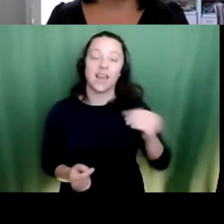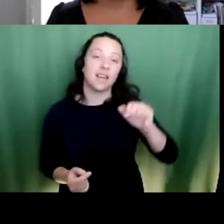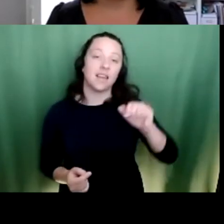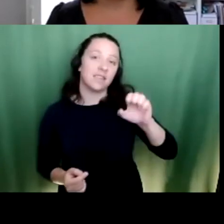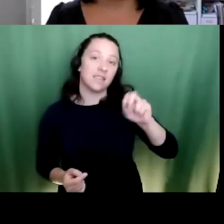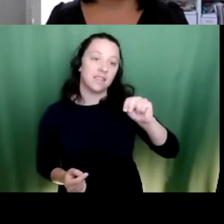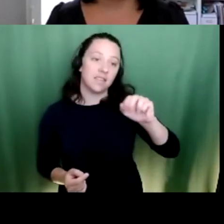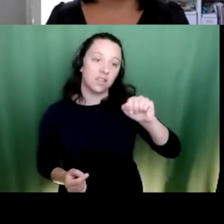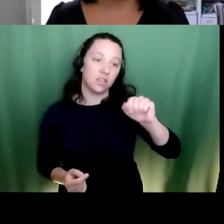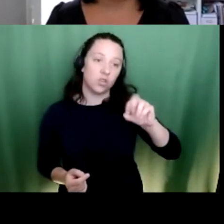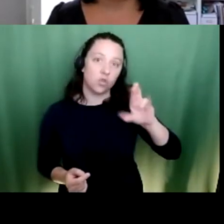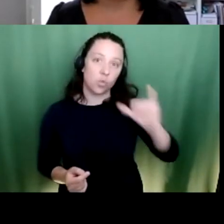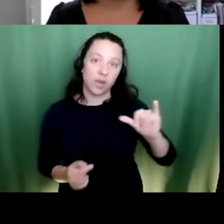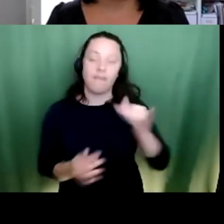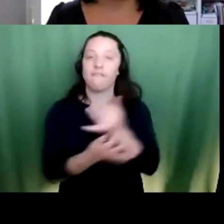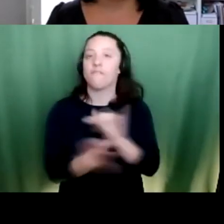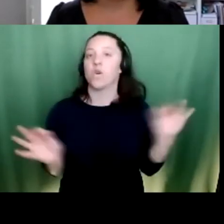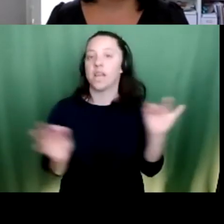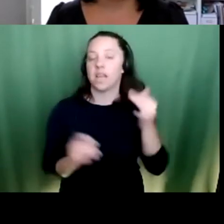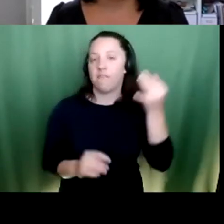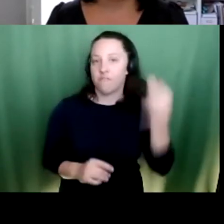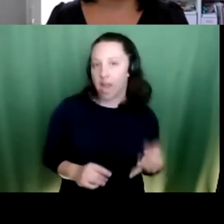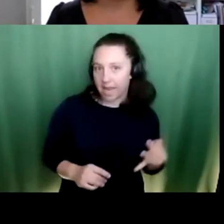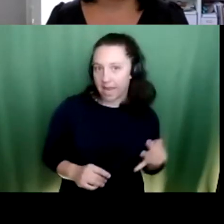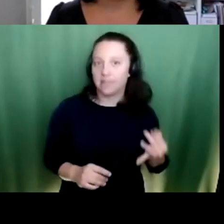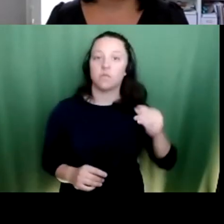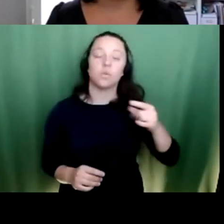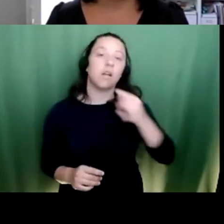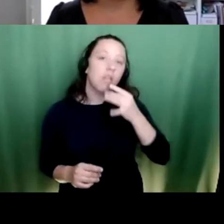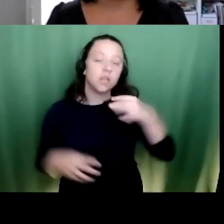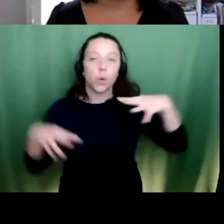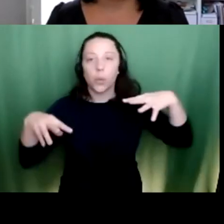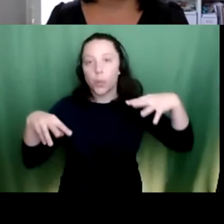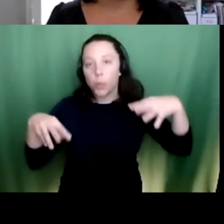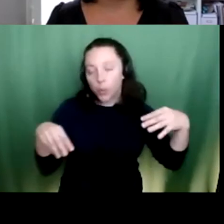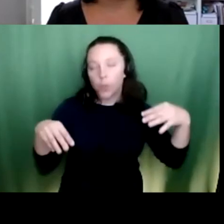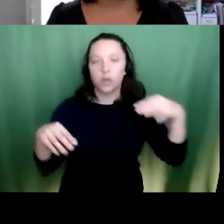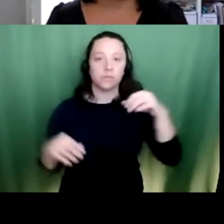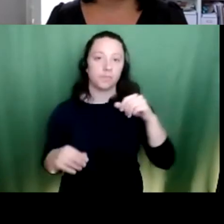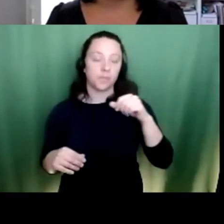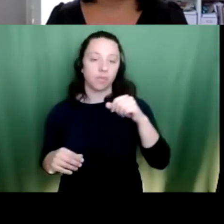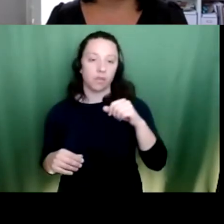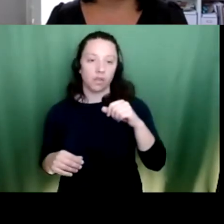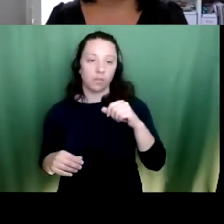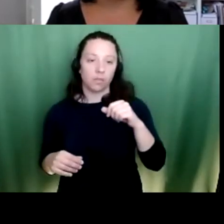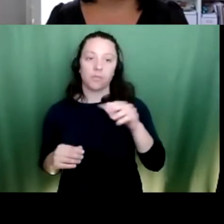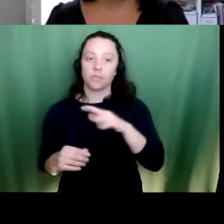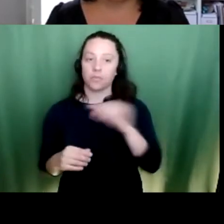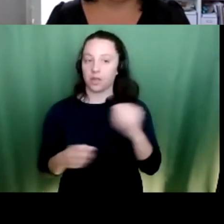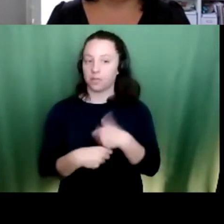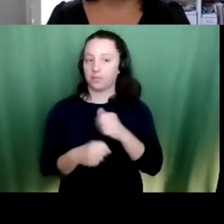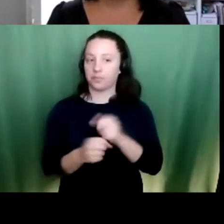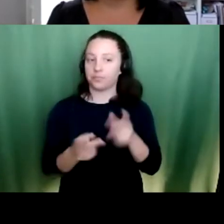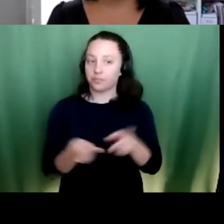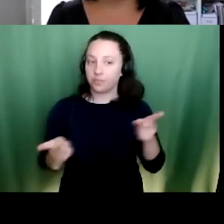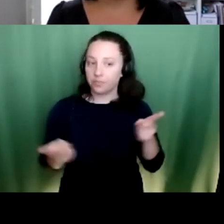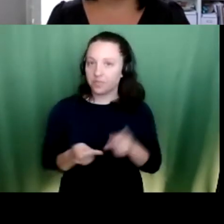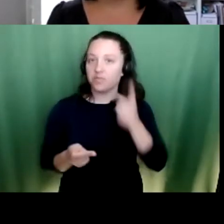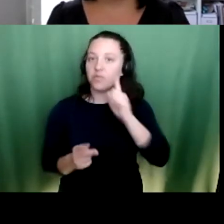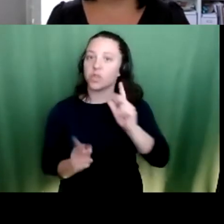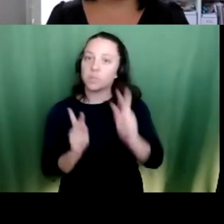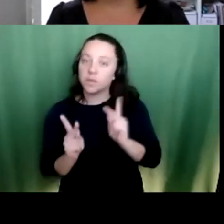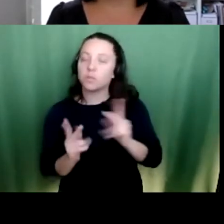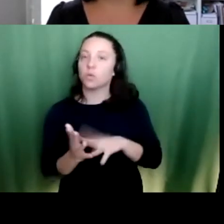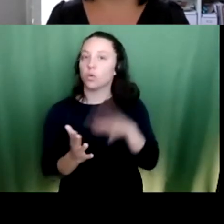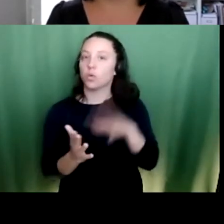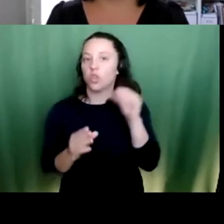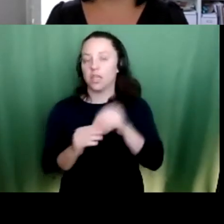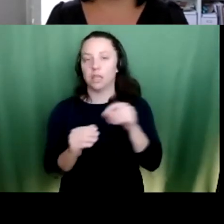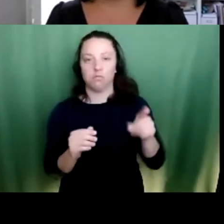space for individuals to learn in an environment that's sensory friendly for them. But the hybrid